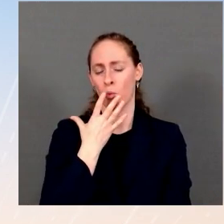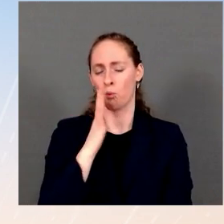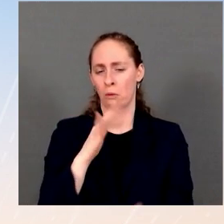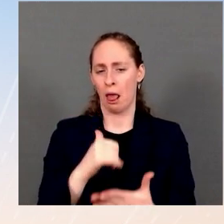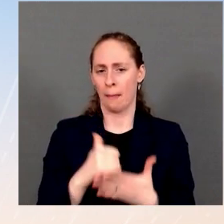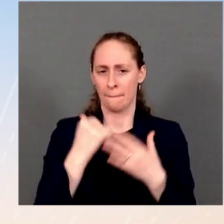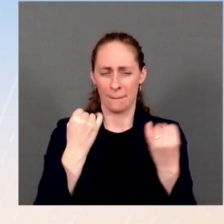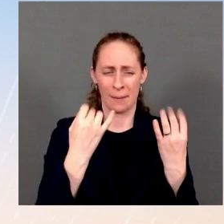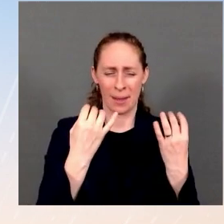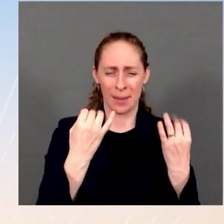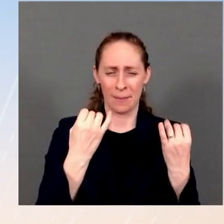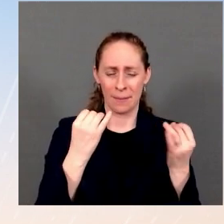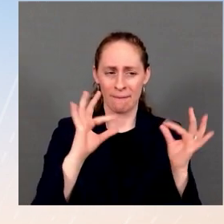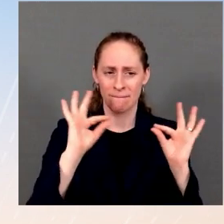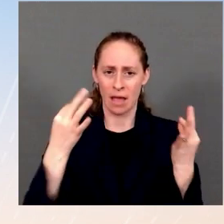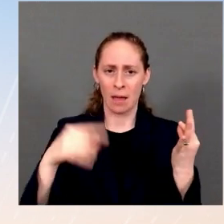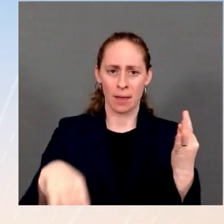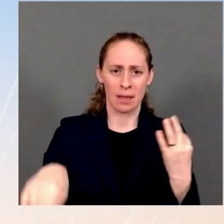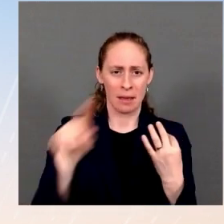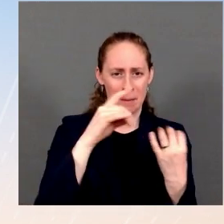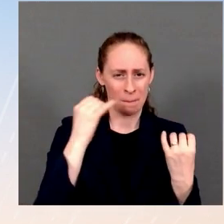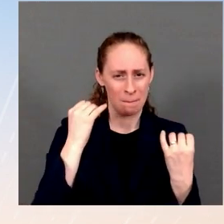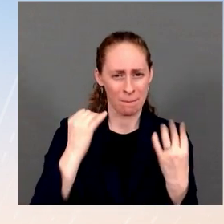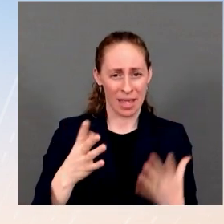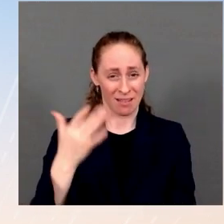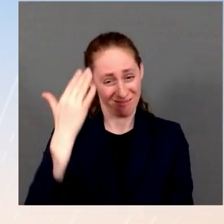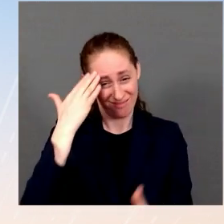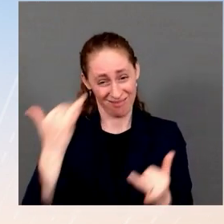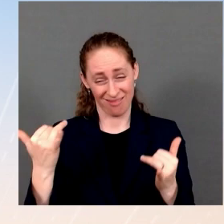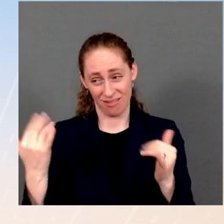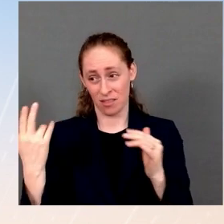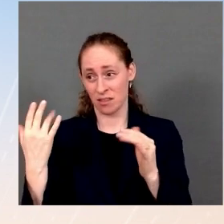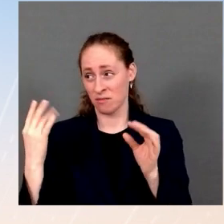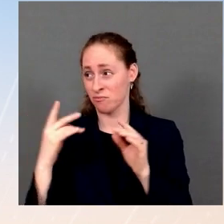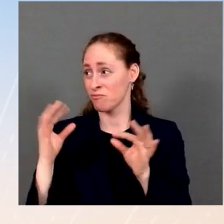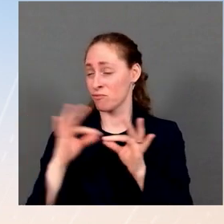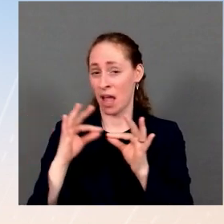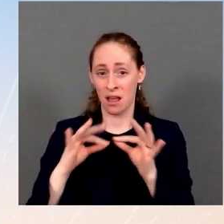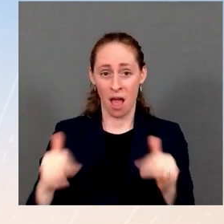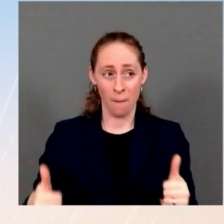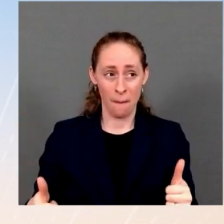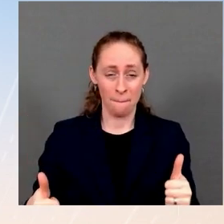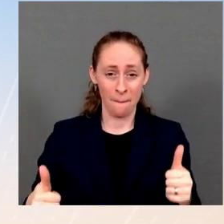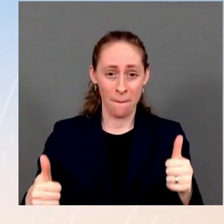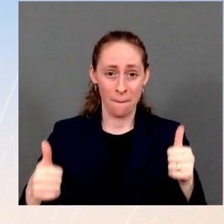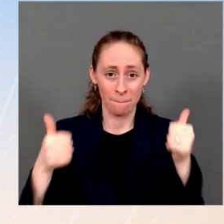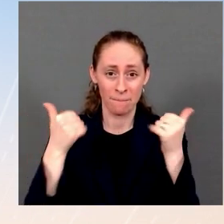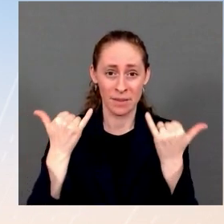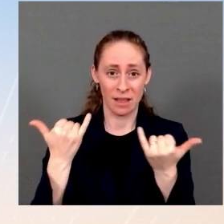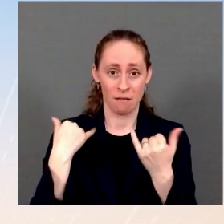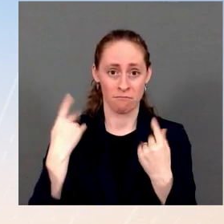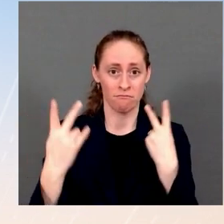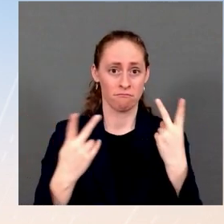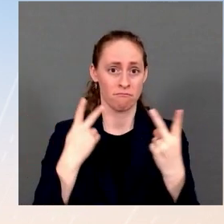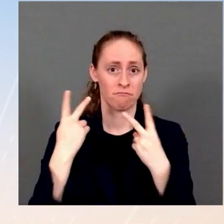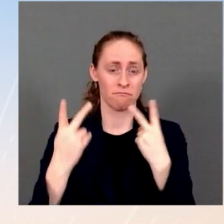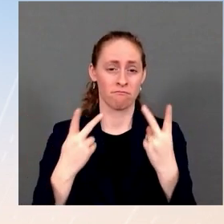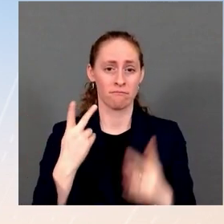We'd hope that everyone in this town, regardless of party, would support it. The President was clear when he signed the Child Tax Credit